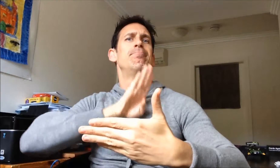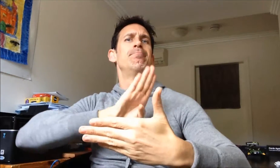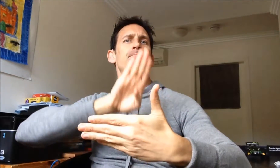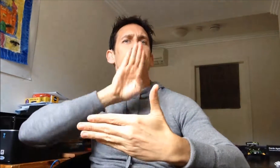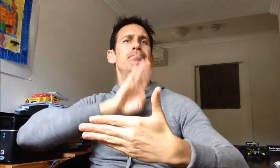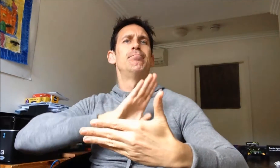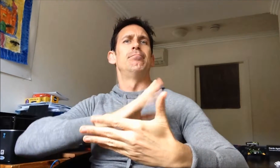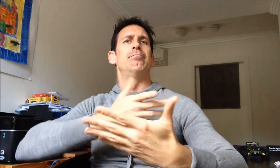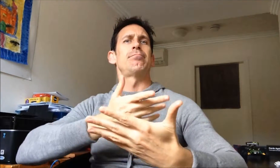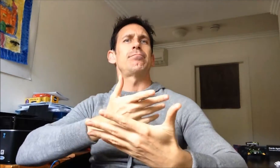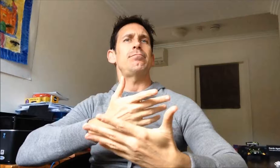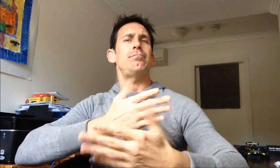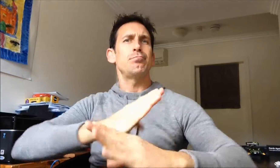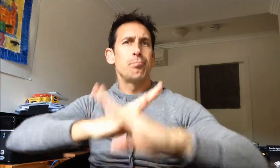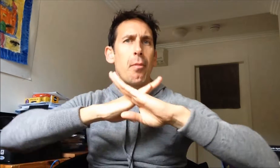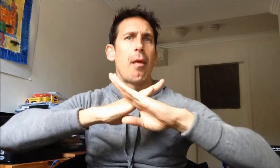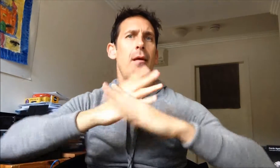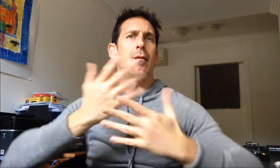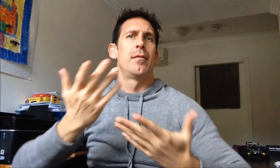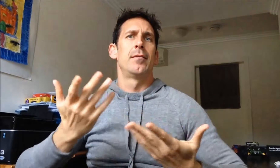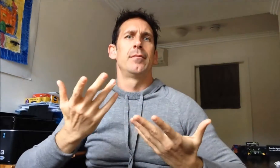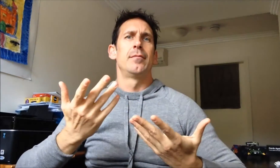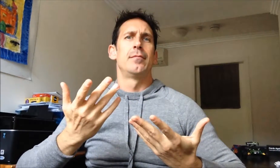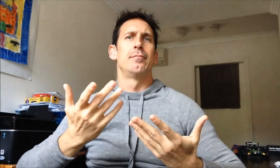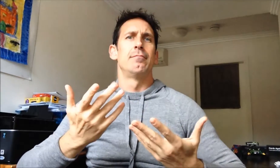There are lots of barriers, and it is quite frustrating.